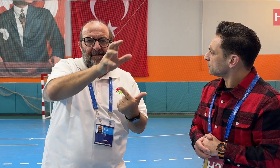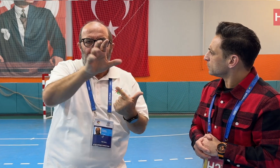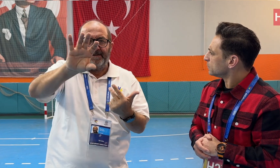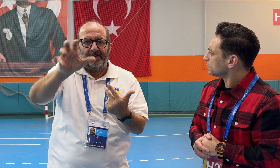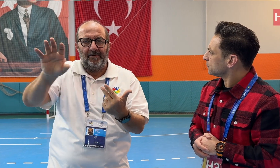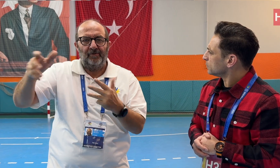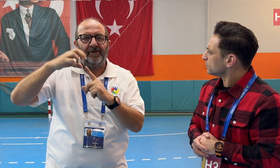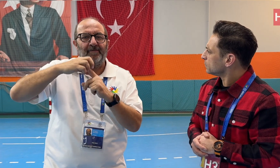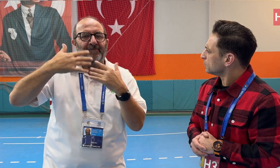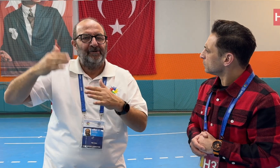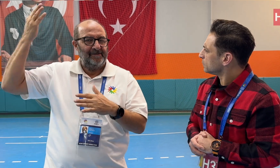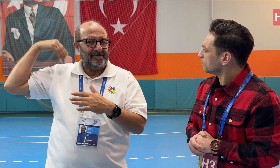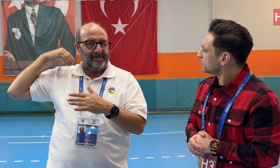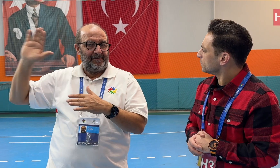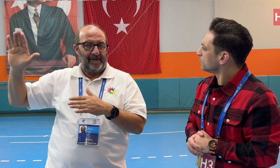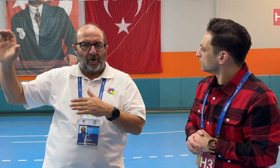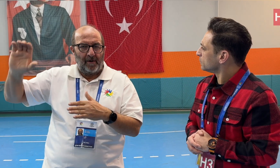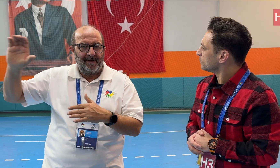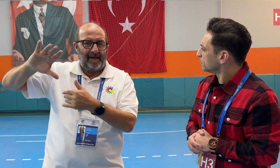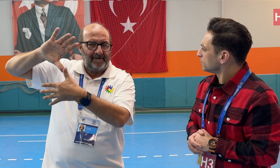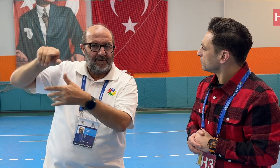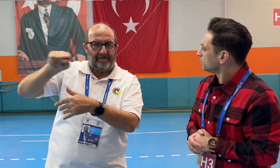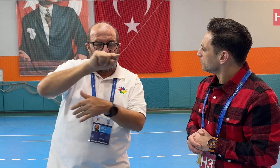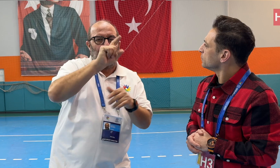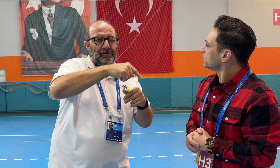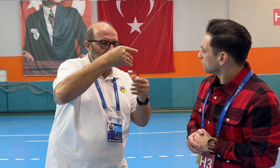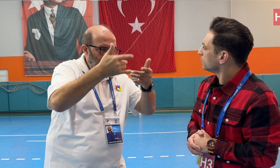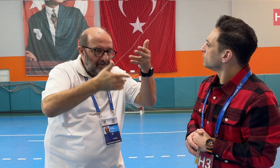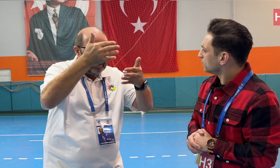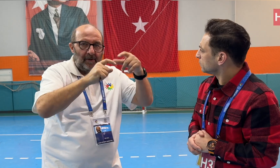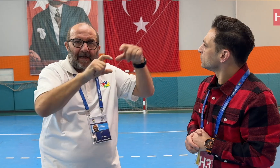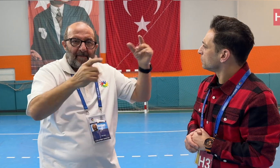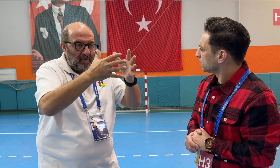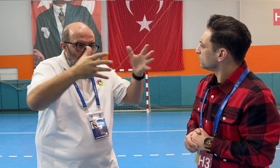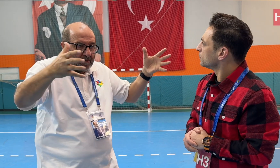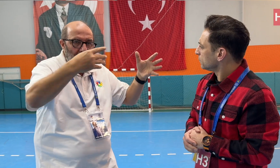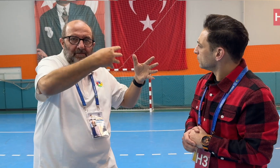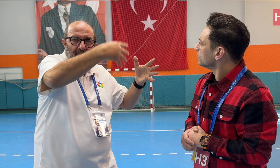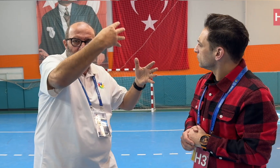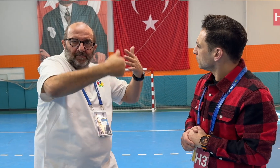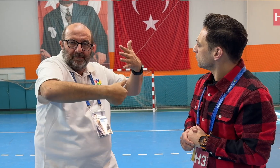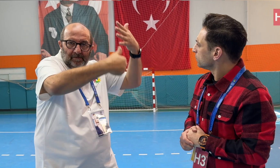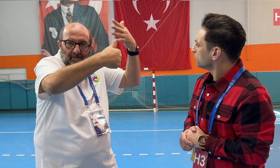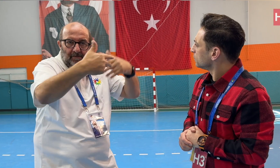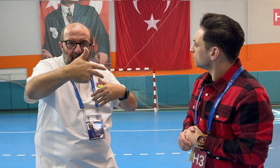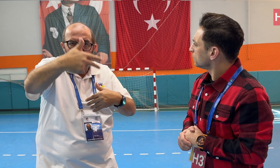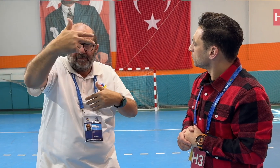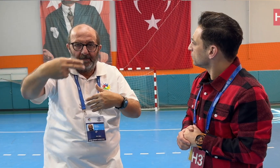I picked the recent regional champions from each continent; Europe, Americas, and others. I looked through the list of top teams of each continent and selected 12 teams to compete